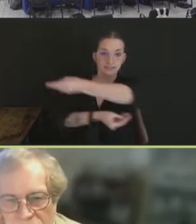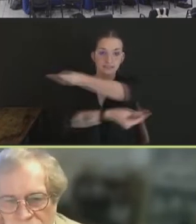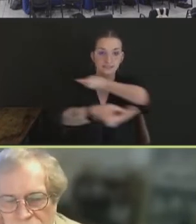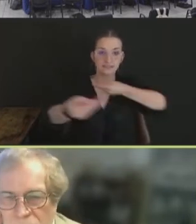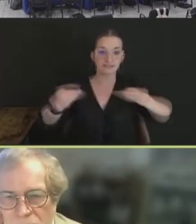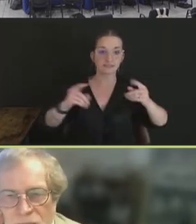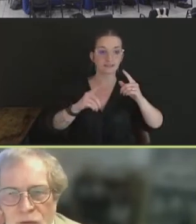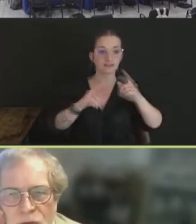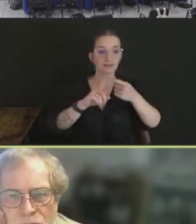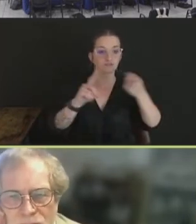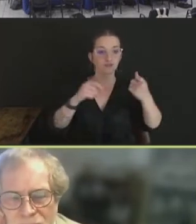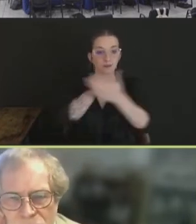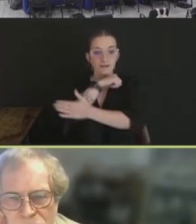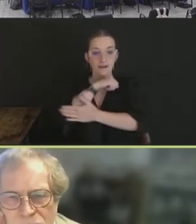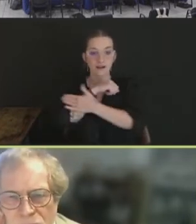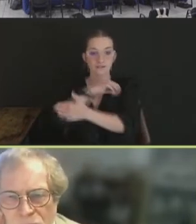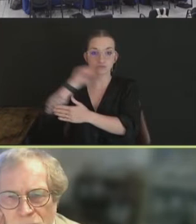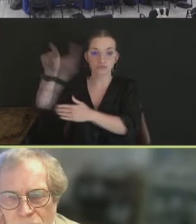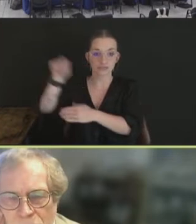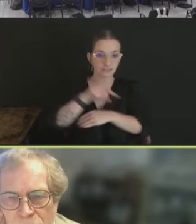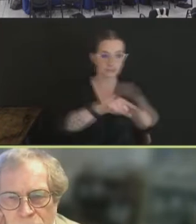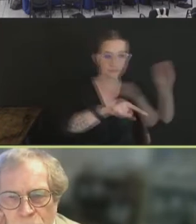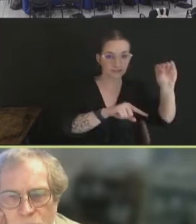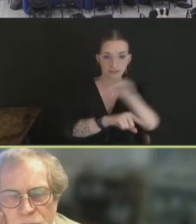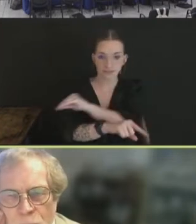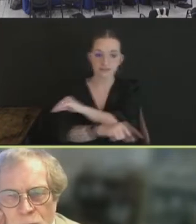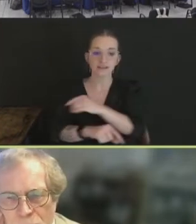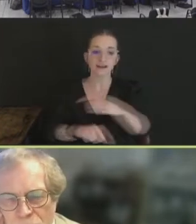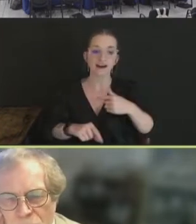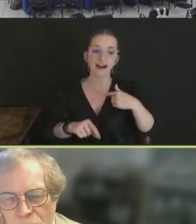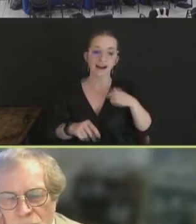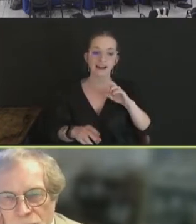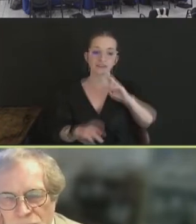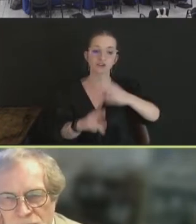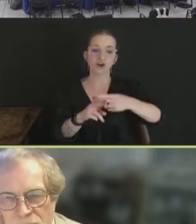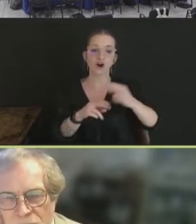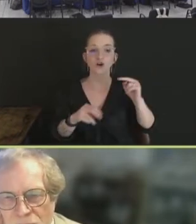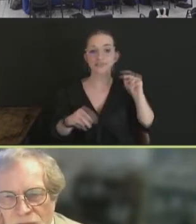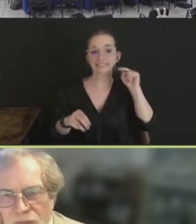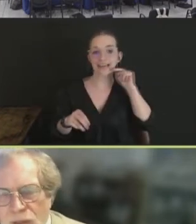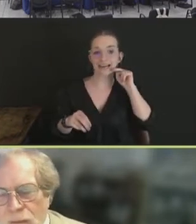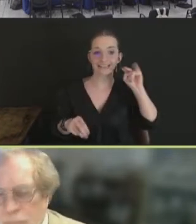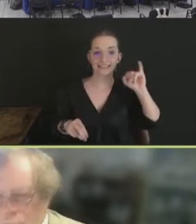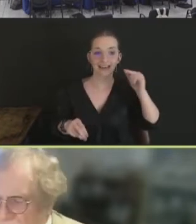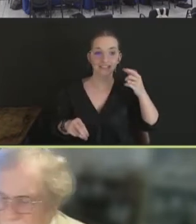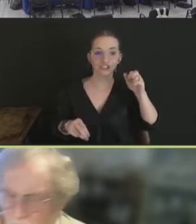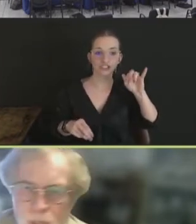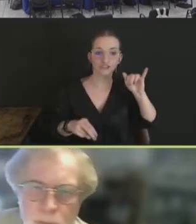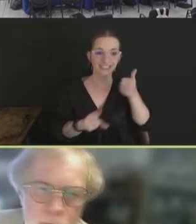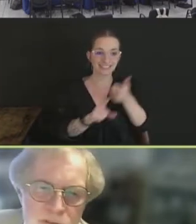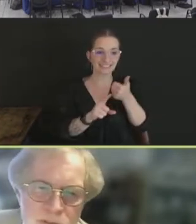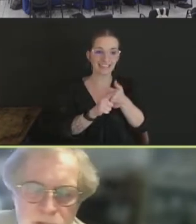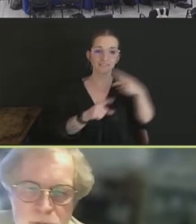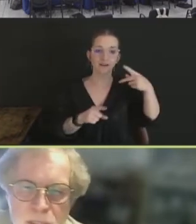and I have called Nigeria a "polio pump," because they have shared their wild poliovirus